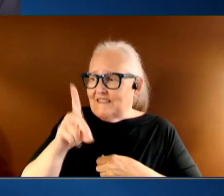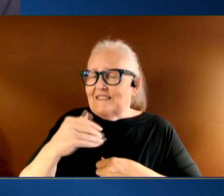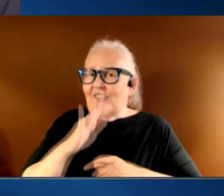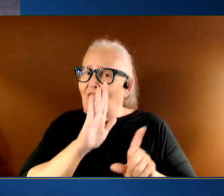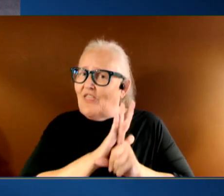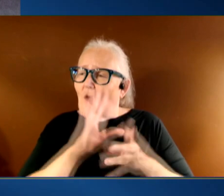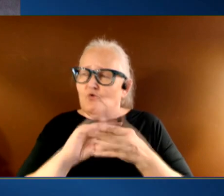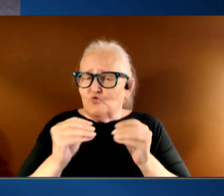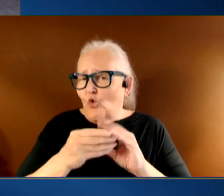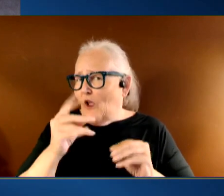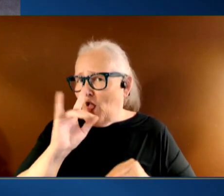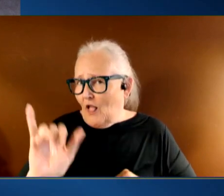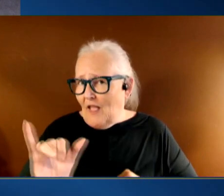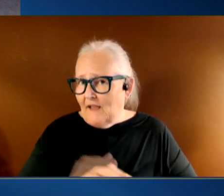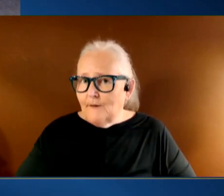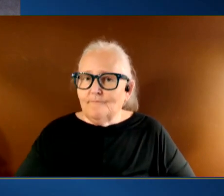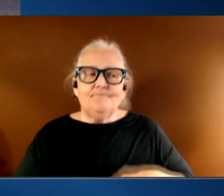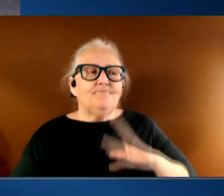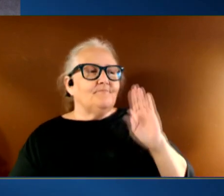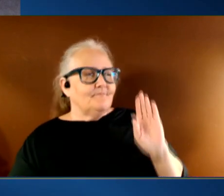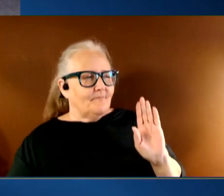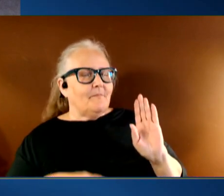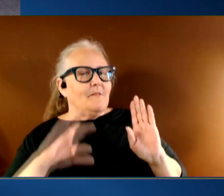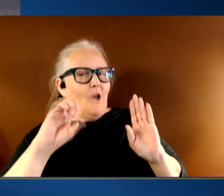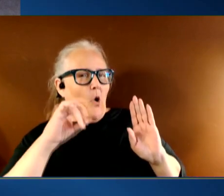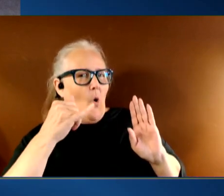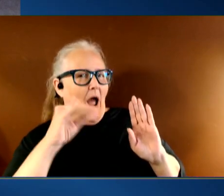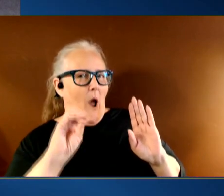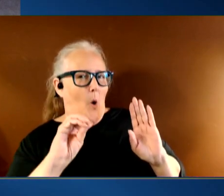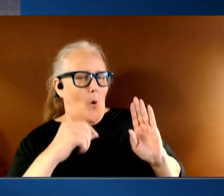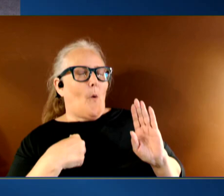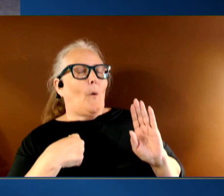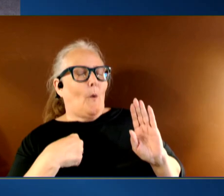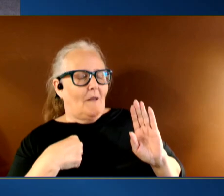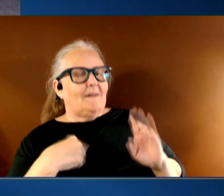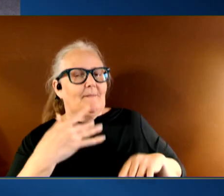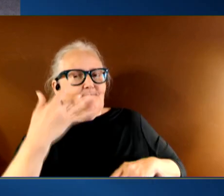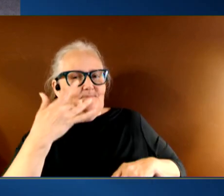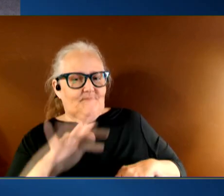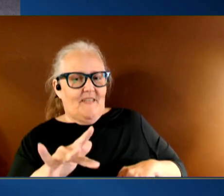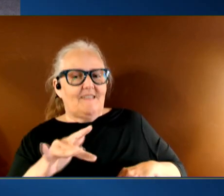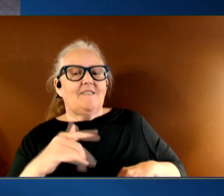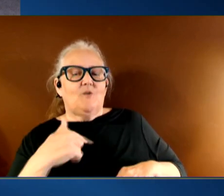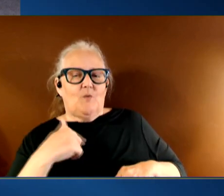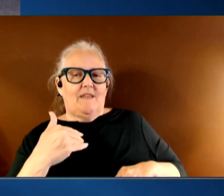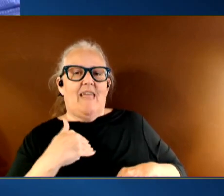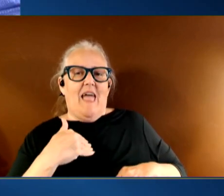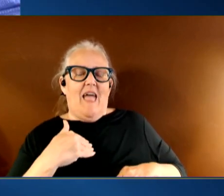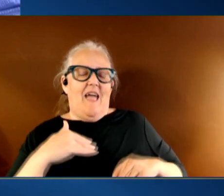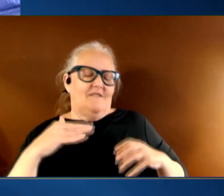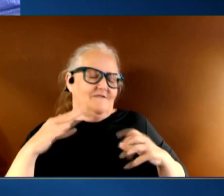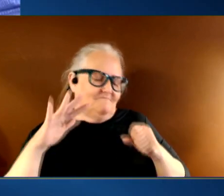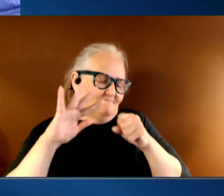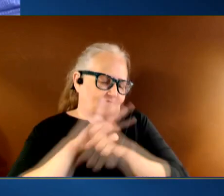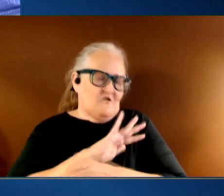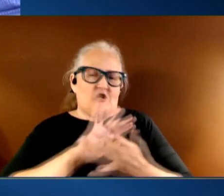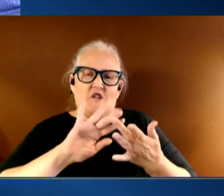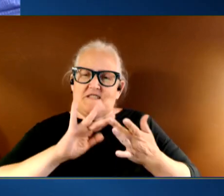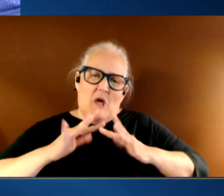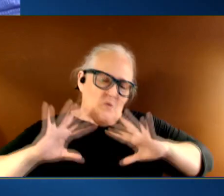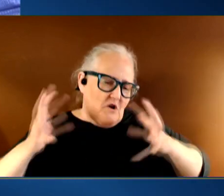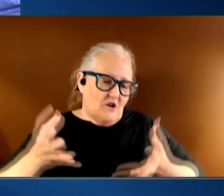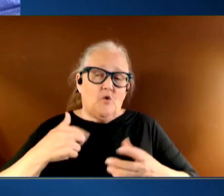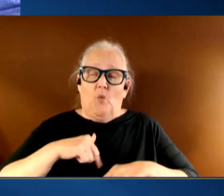Annie Ross-Womack: In Ohio, we are fortunate to have an advanced network. We started in 1960 out